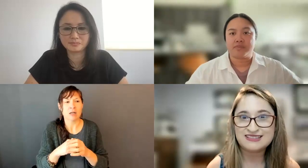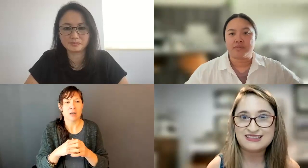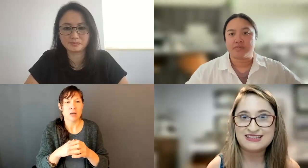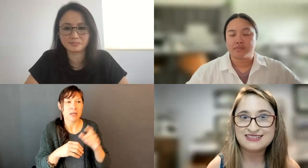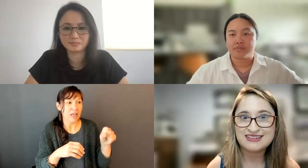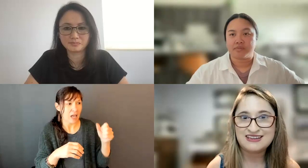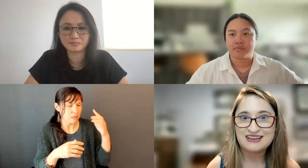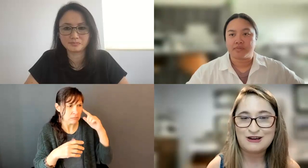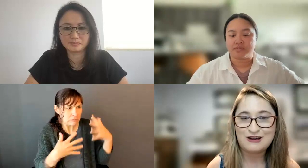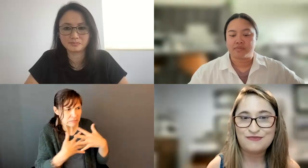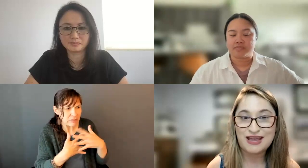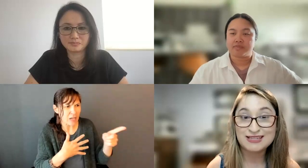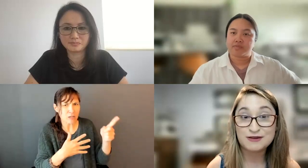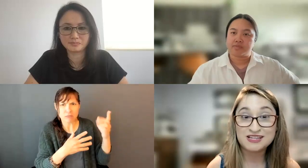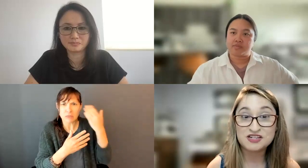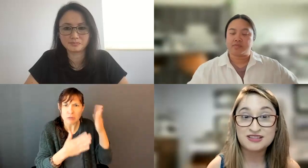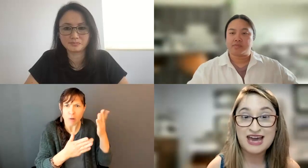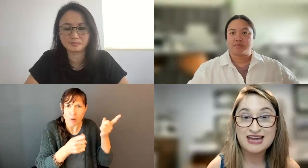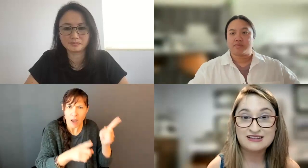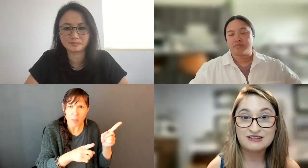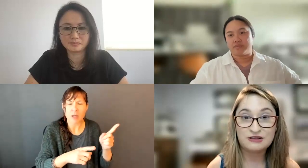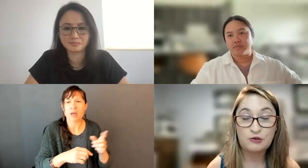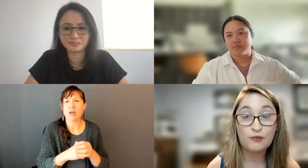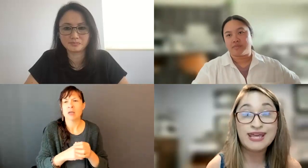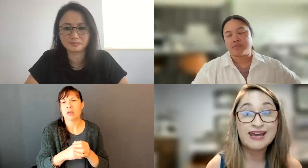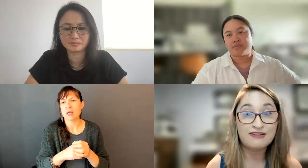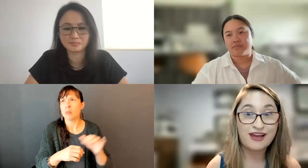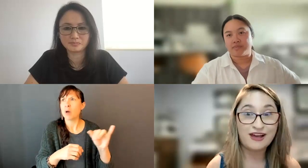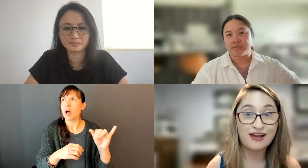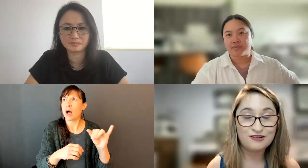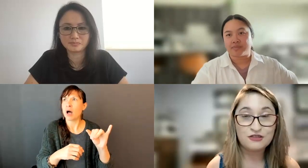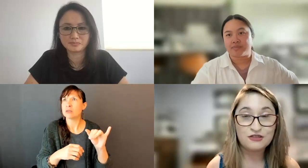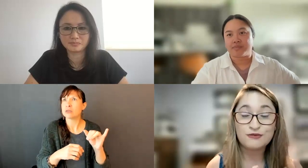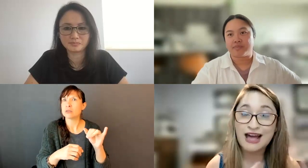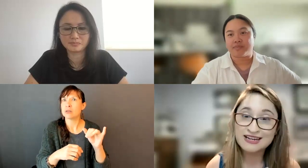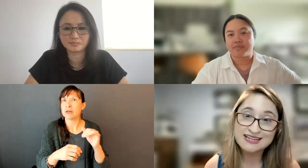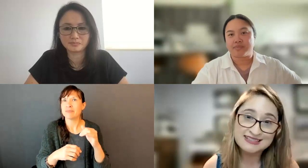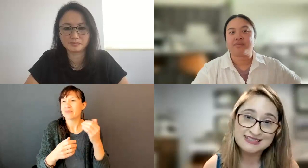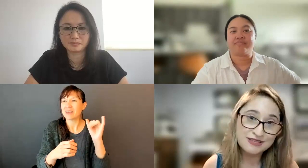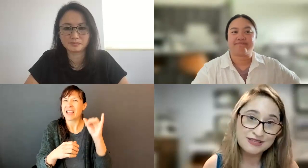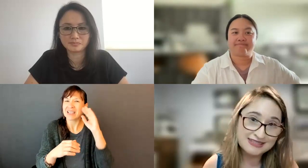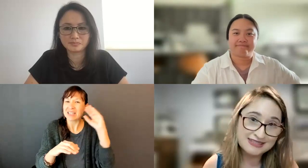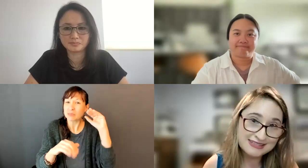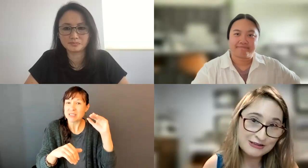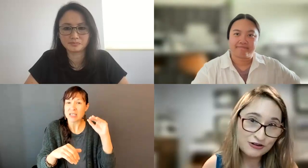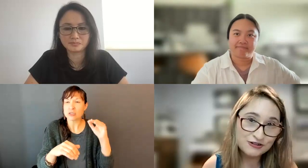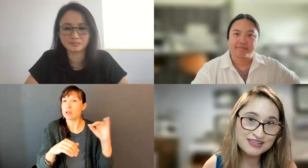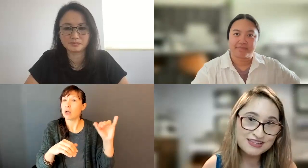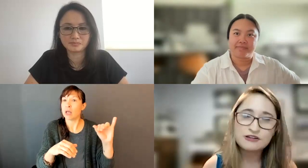is this expectation that we can't fail. The reality is, as business owners,